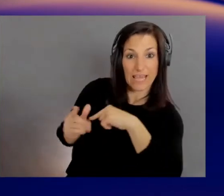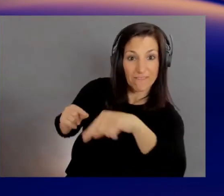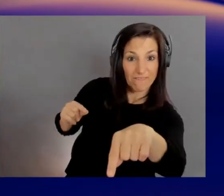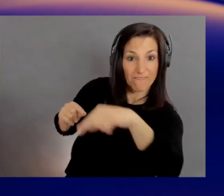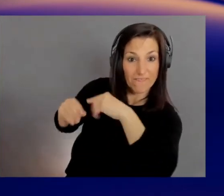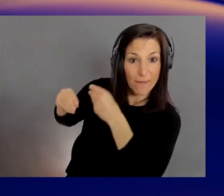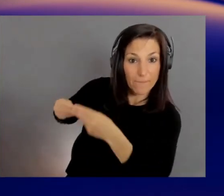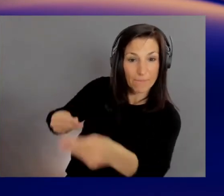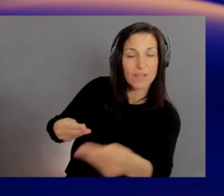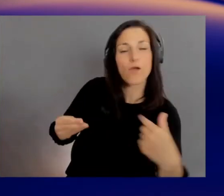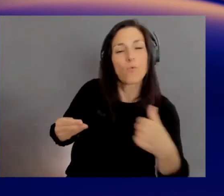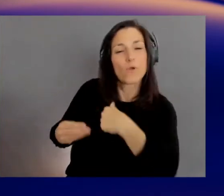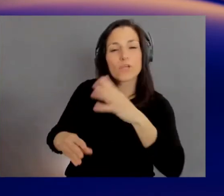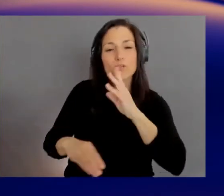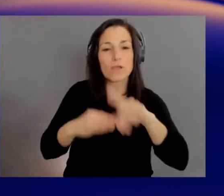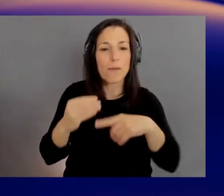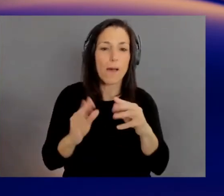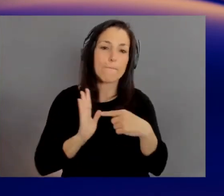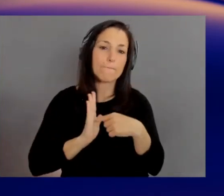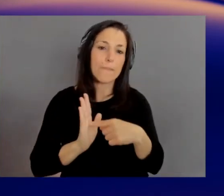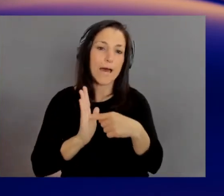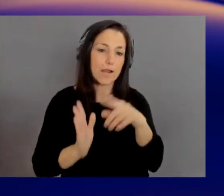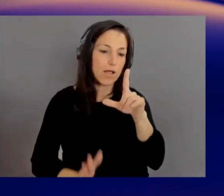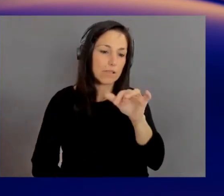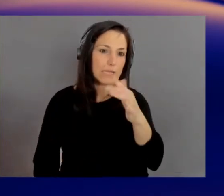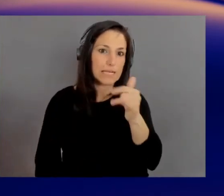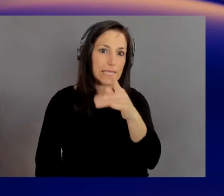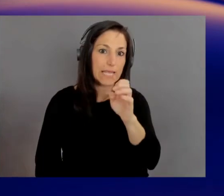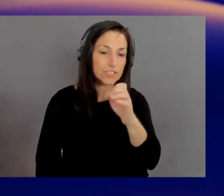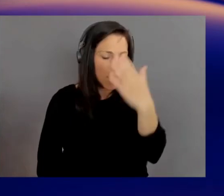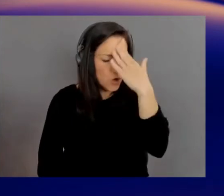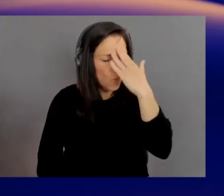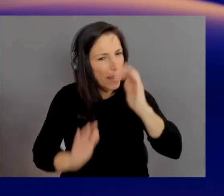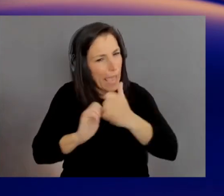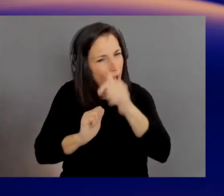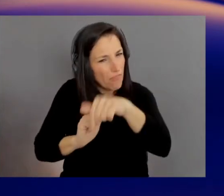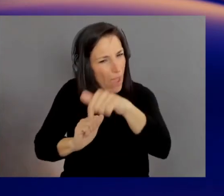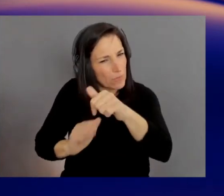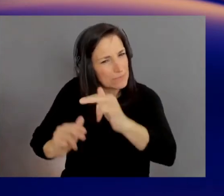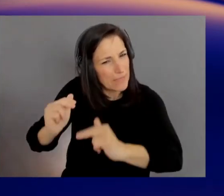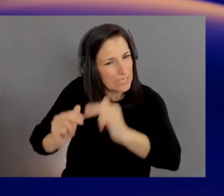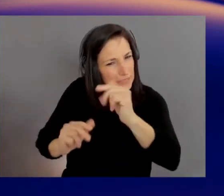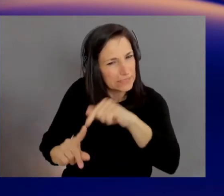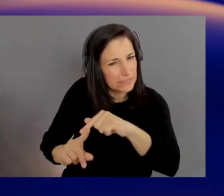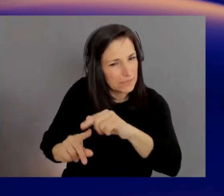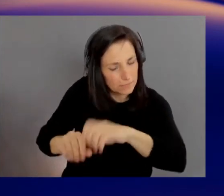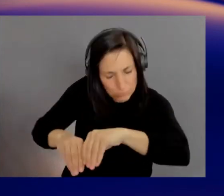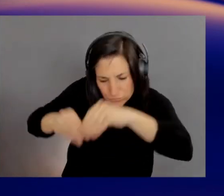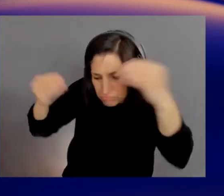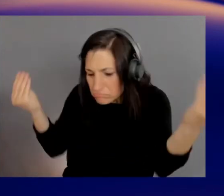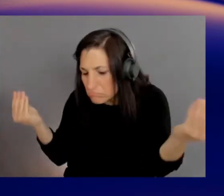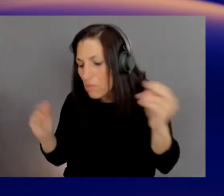how that model or that machine learning model was built. Also, in terms of building a pipeline there's a couple of advantages